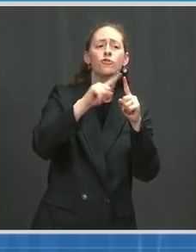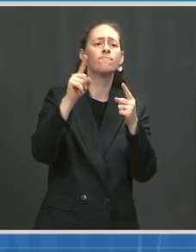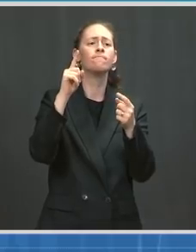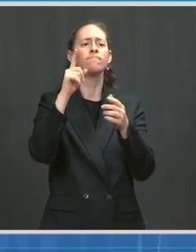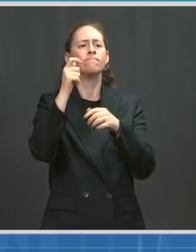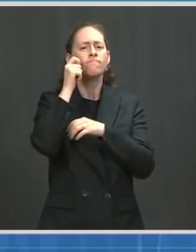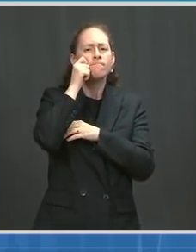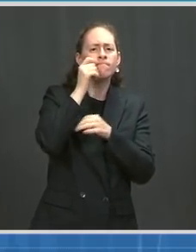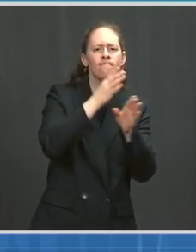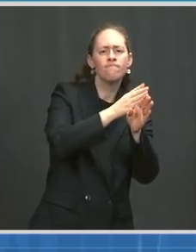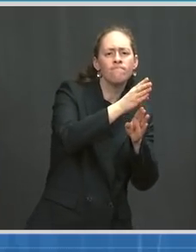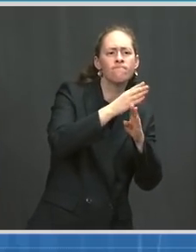and we're continuing to do so.